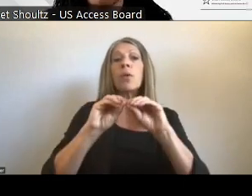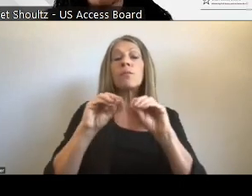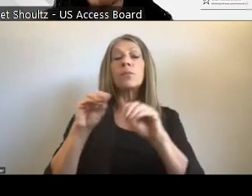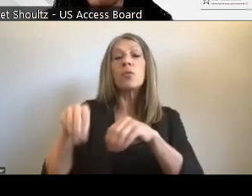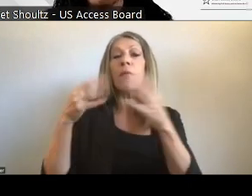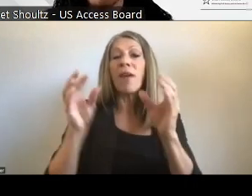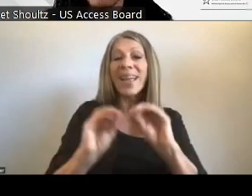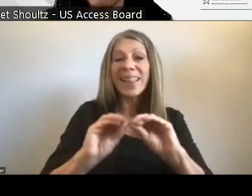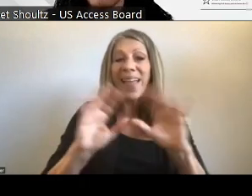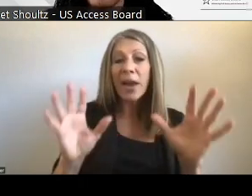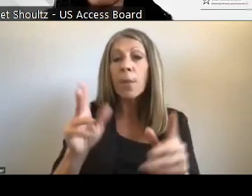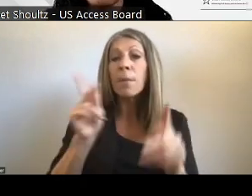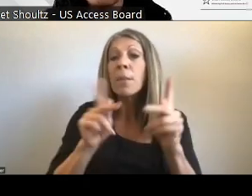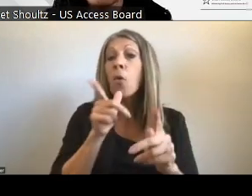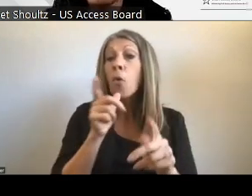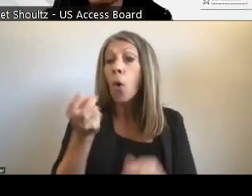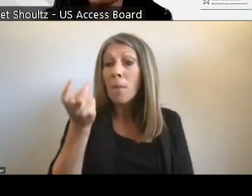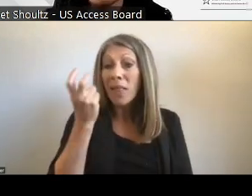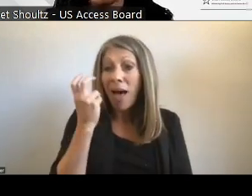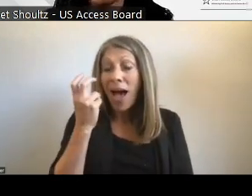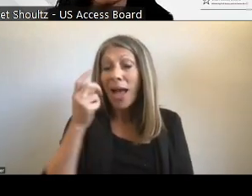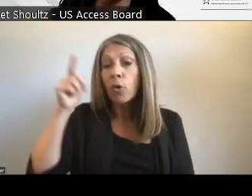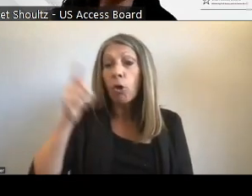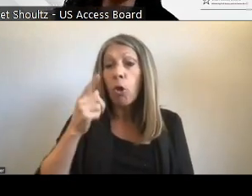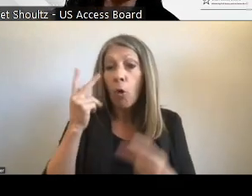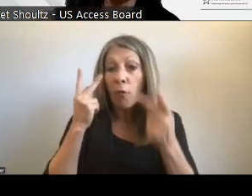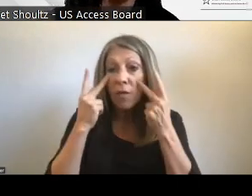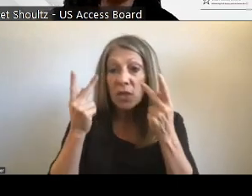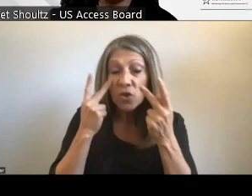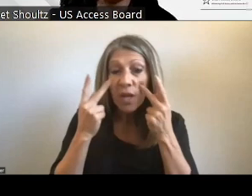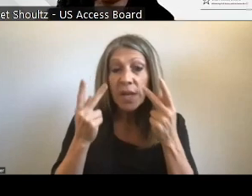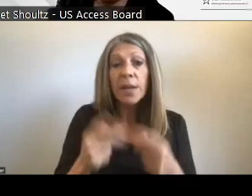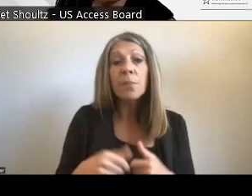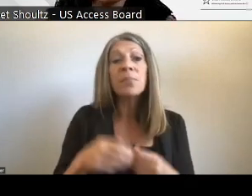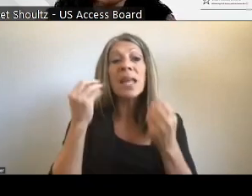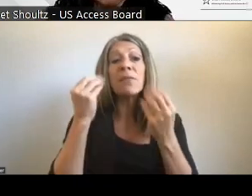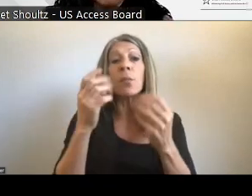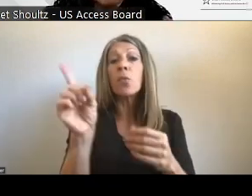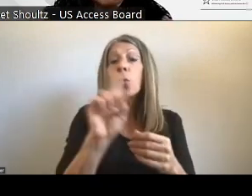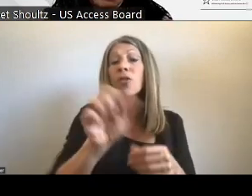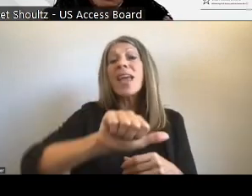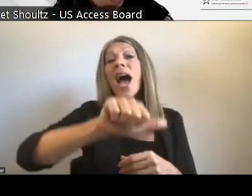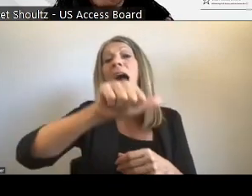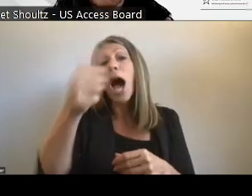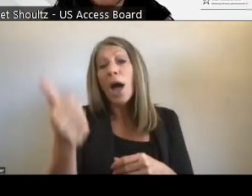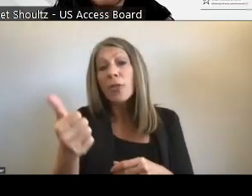or who are blind information as to where the alternate pedestrian access route is located.